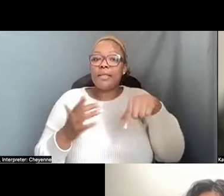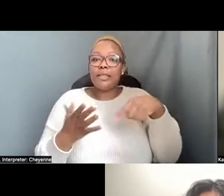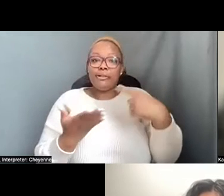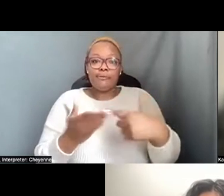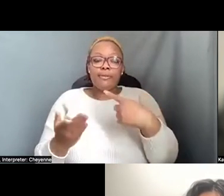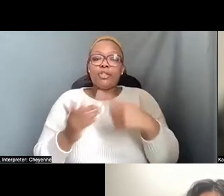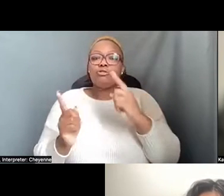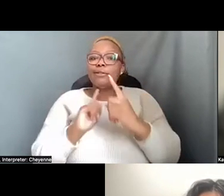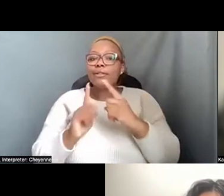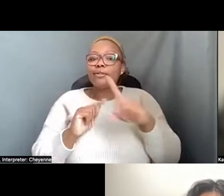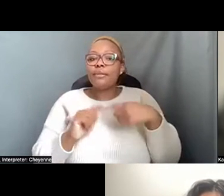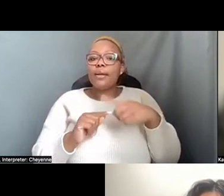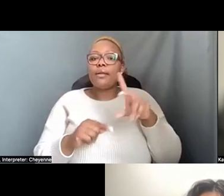documentary field generally.